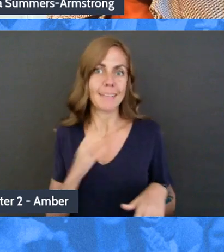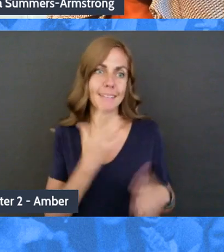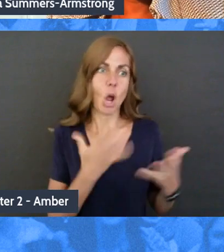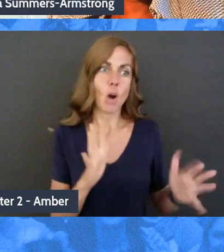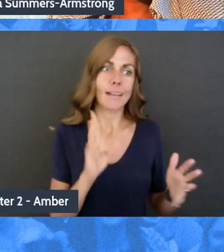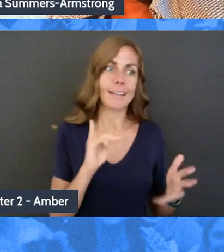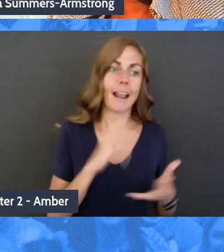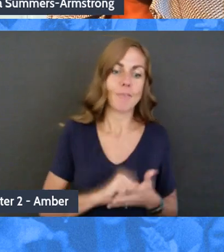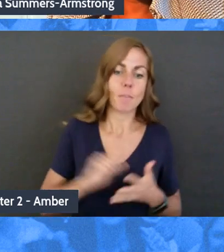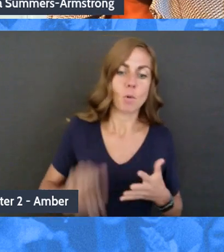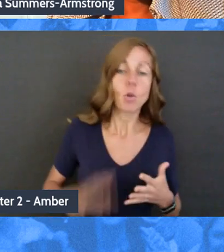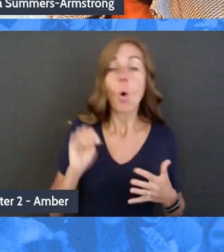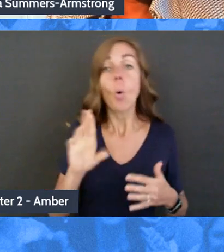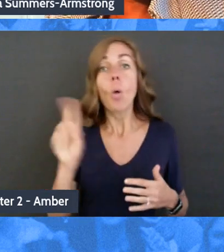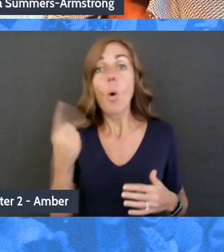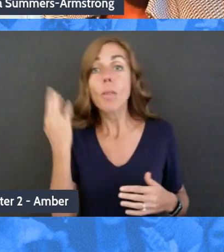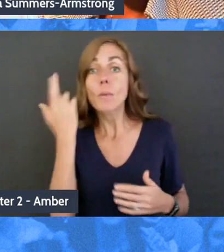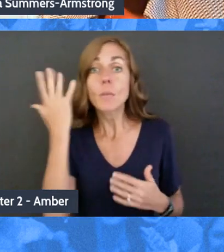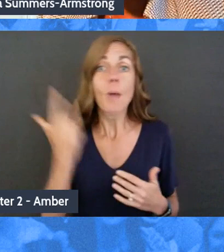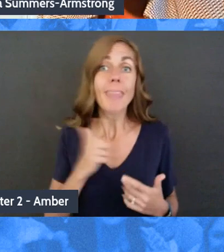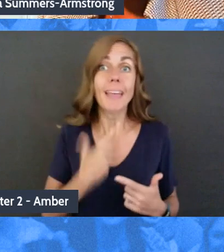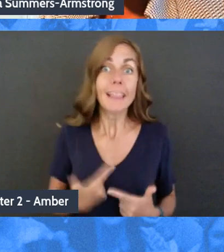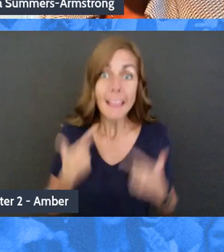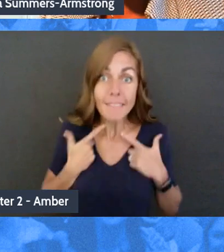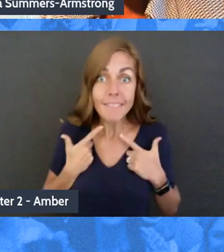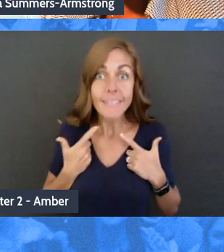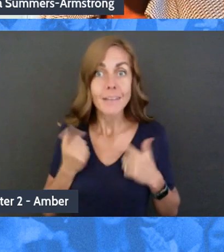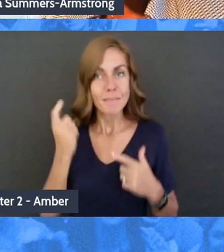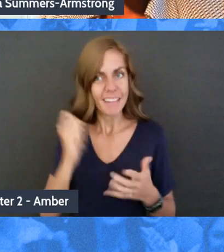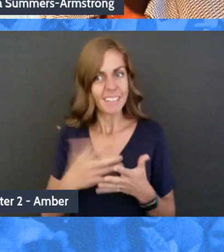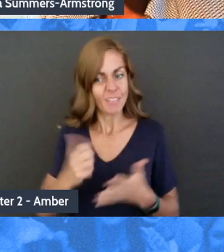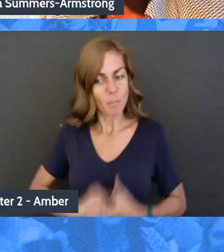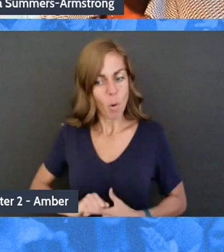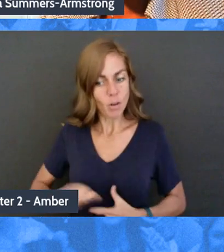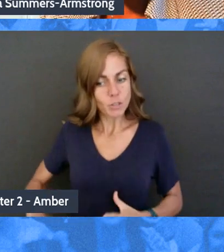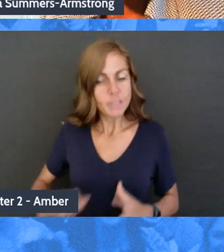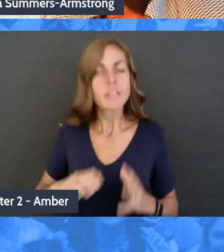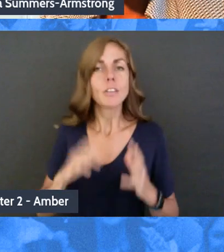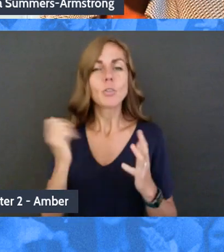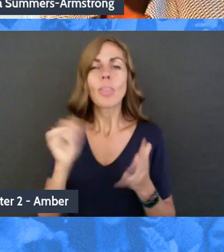because of the abortion they had. Those are stories that we need to continue to lift up